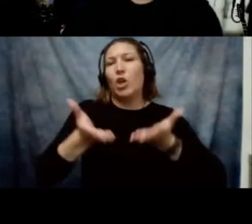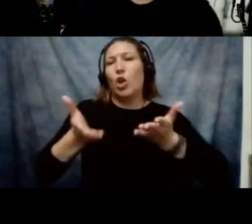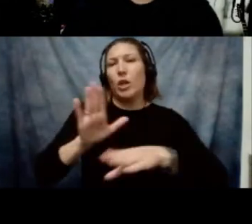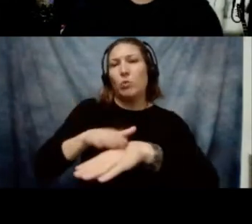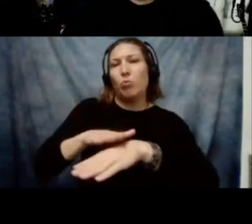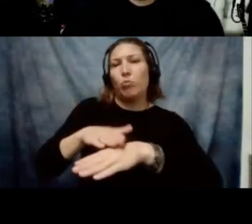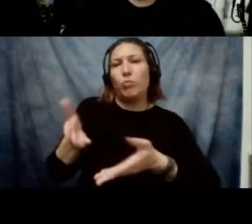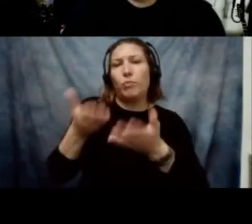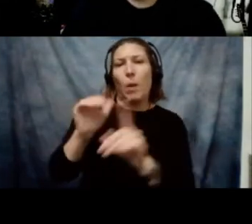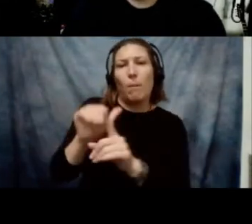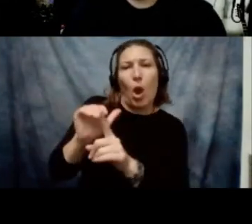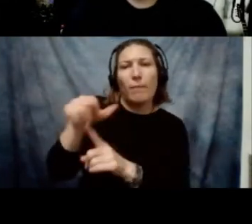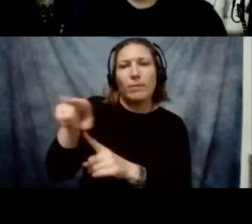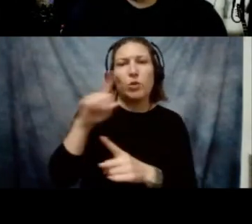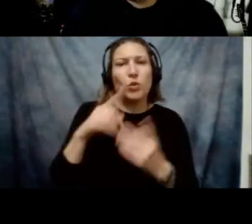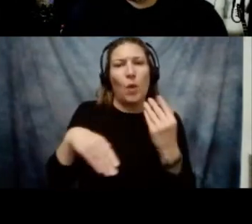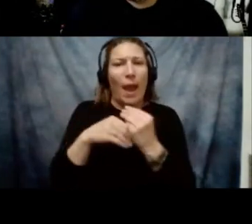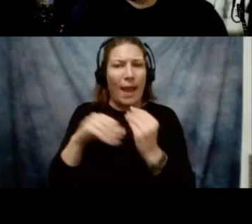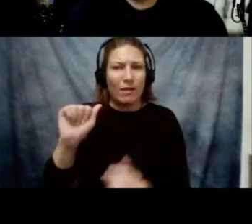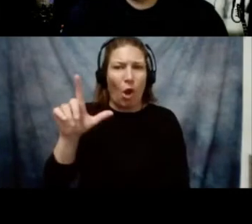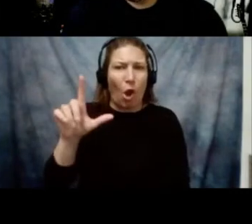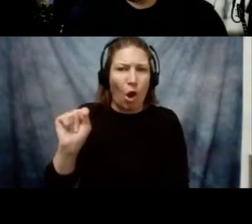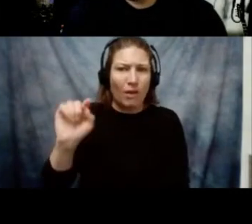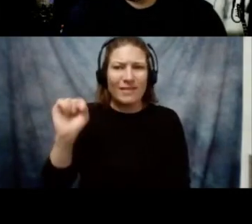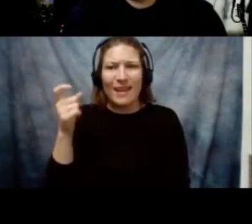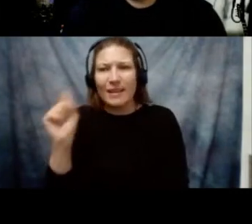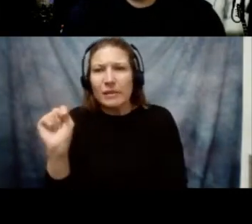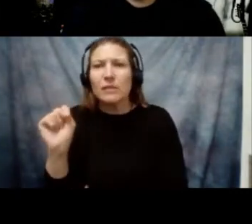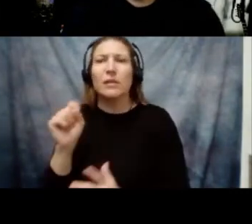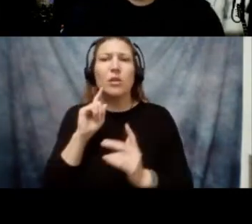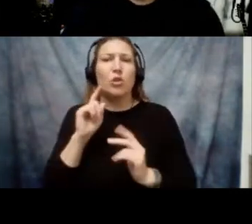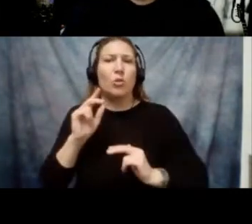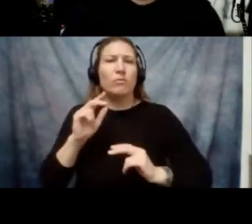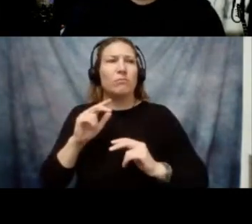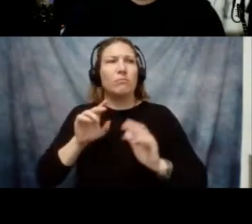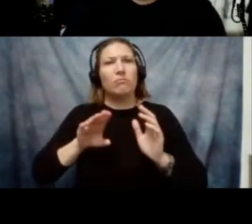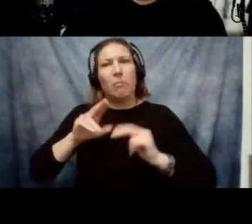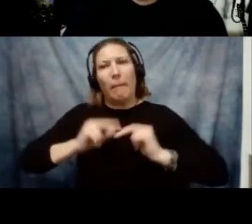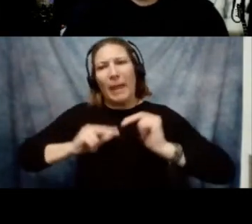know pebble is just about to launch a pro version um so you know i know they're trying to work hard